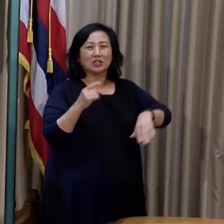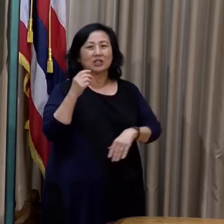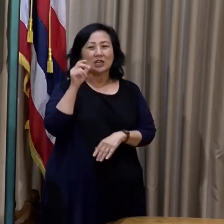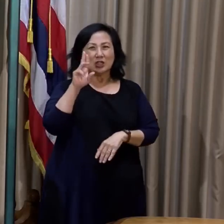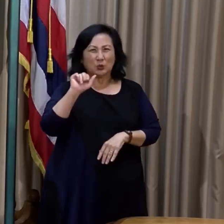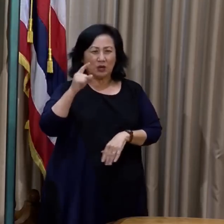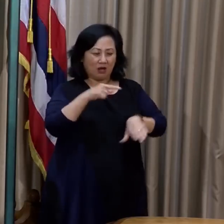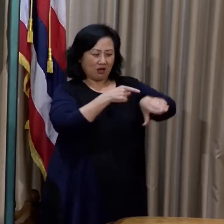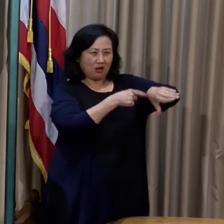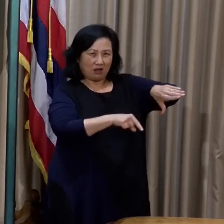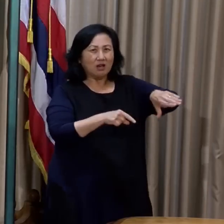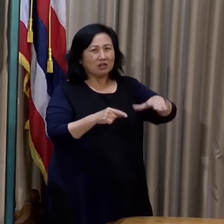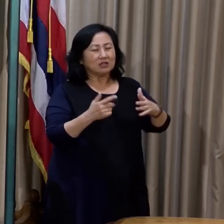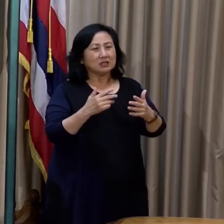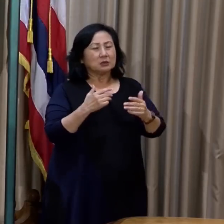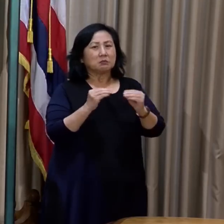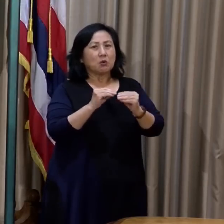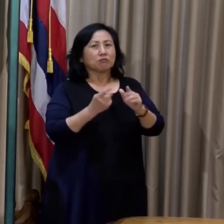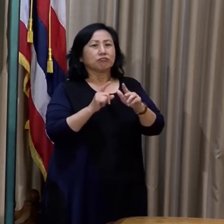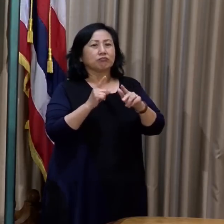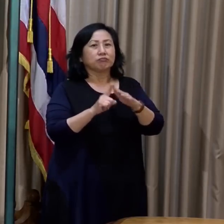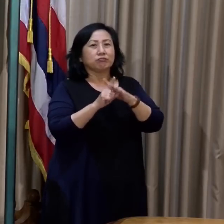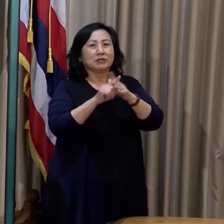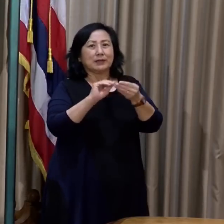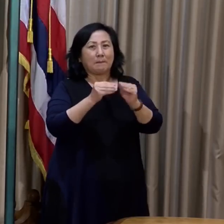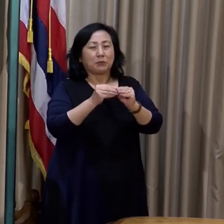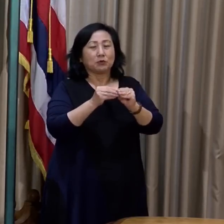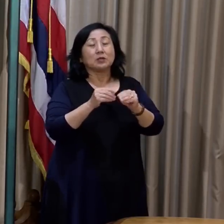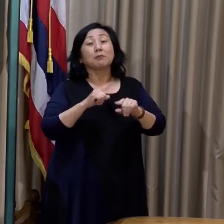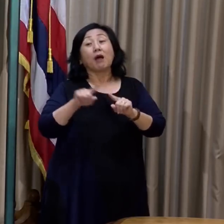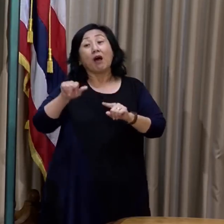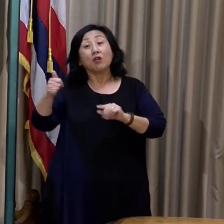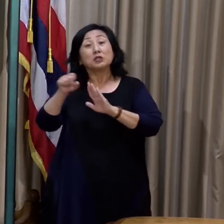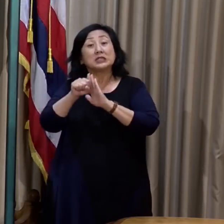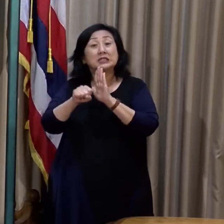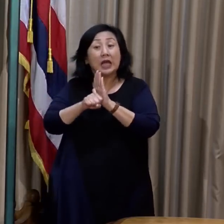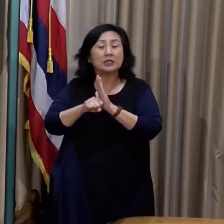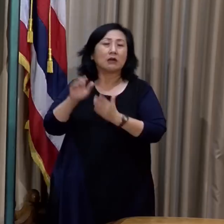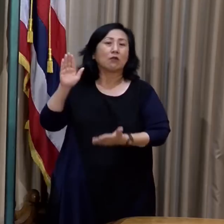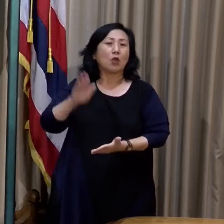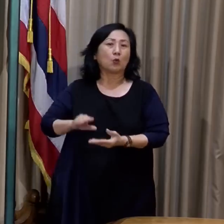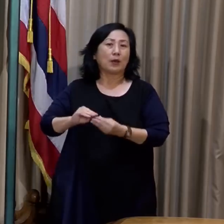UP IN THE WEST STATES INCLUDING CALIFORNIA, ARIZONA, NEVADA, AND UTAH.